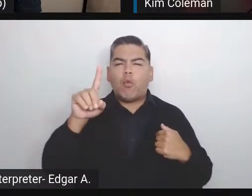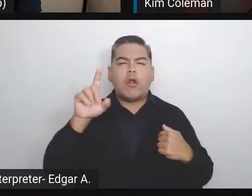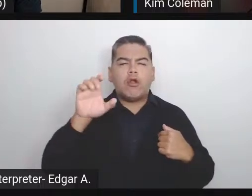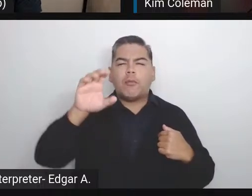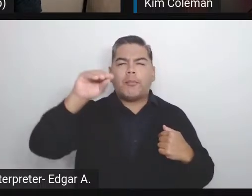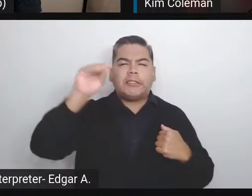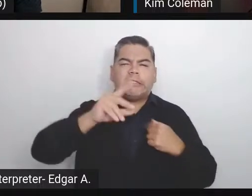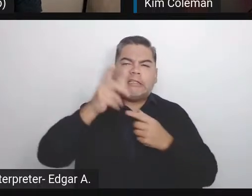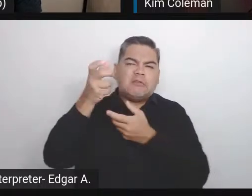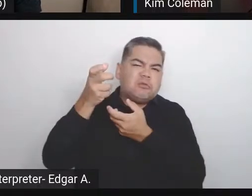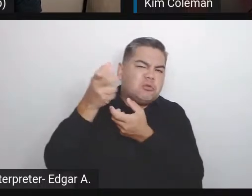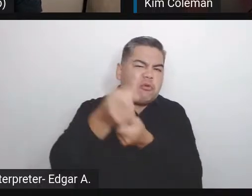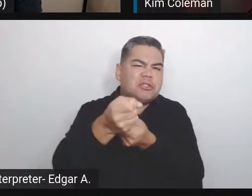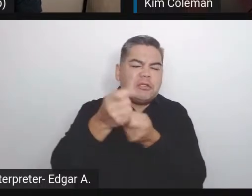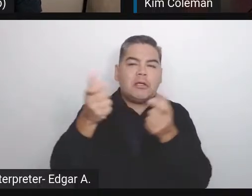And